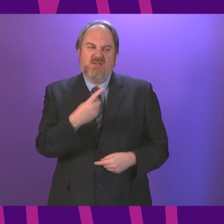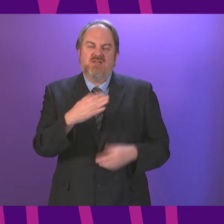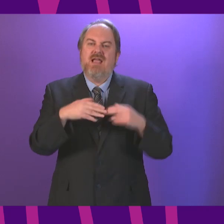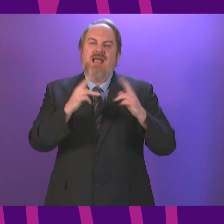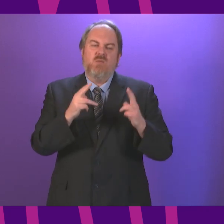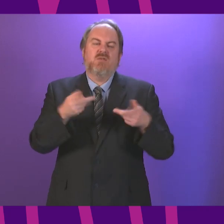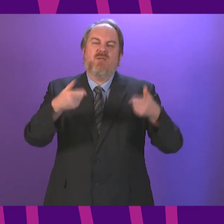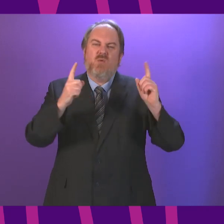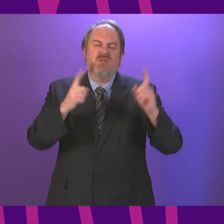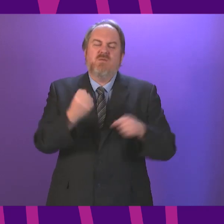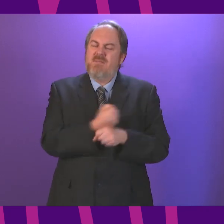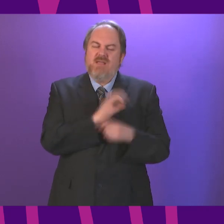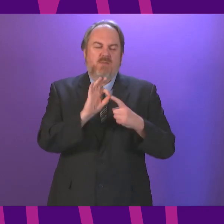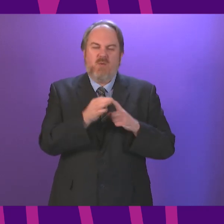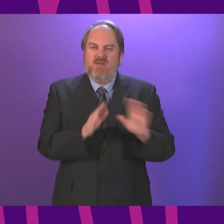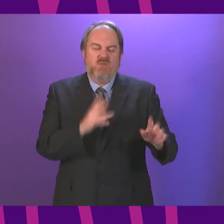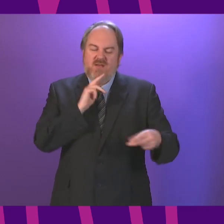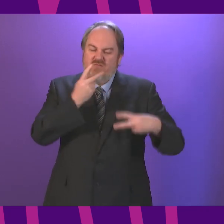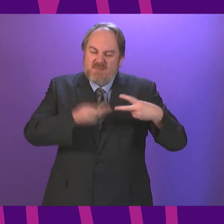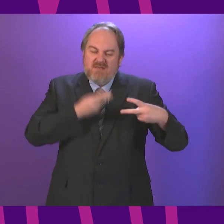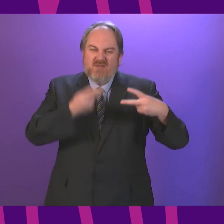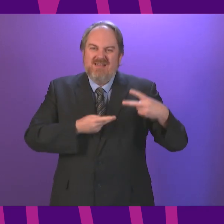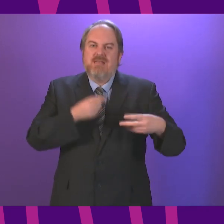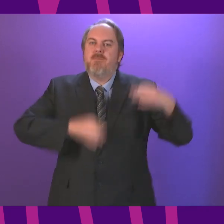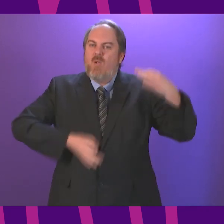Minister. The point has been made. [Interruption.] It is a political exchange—I get it, and I